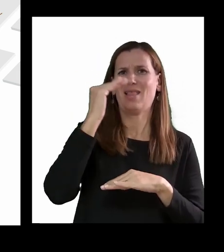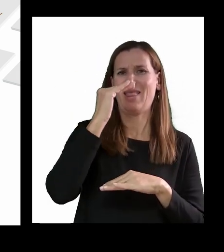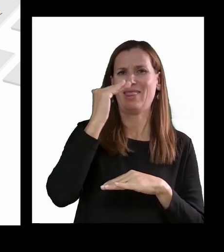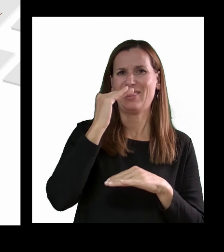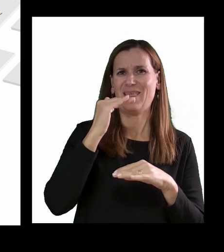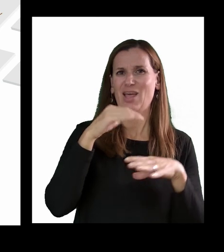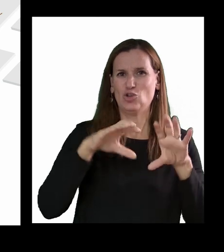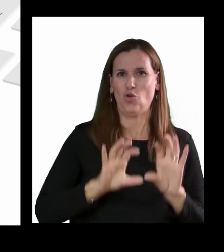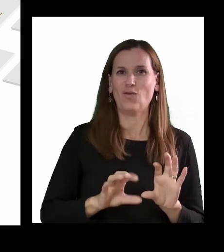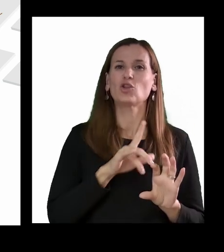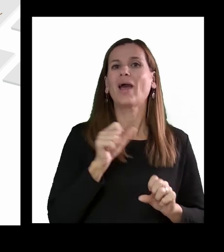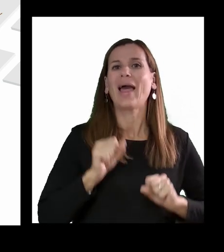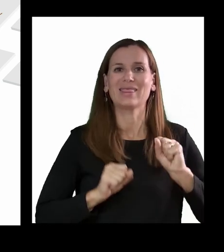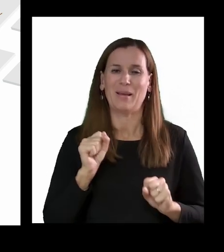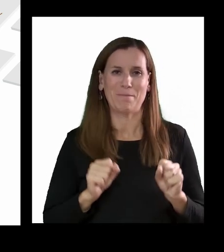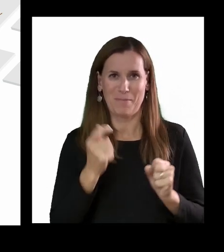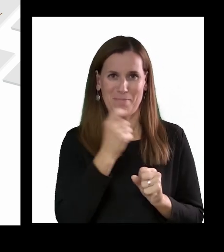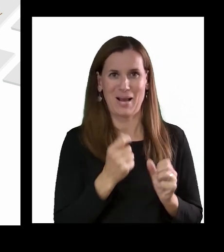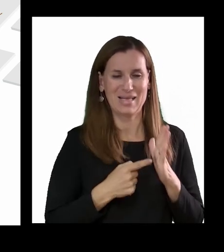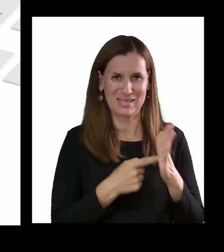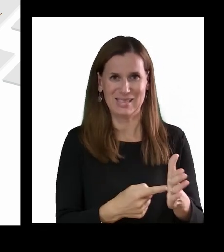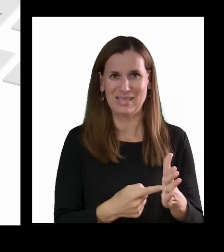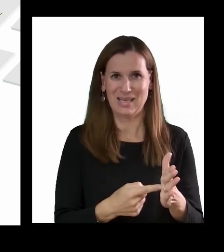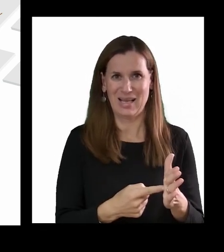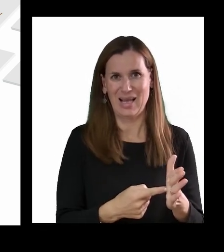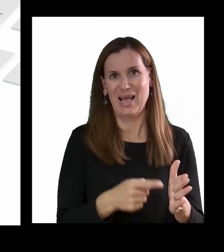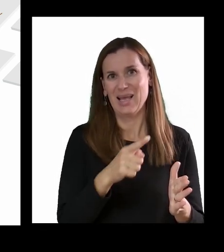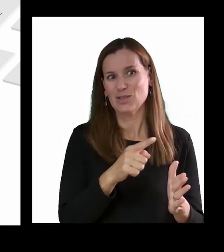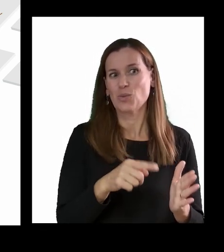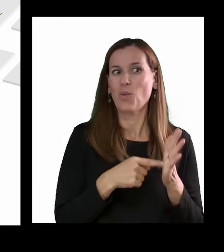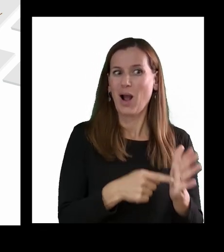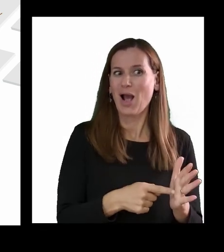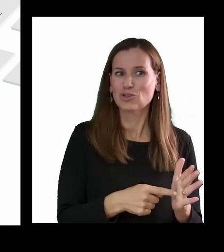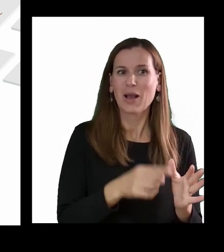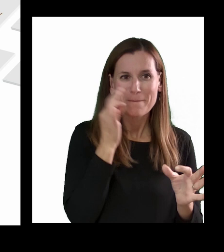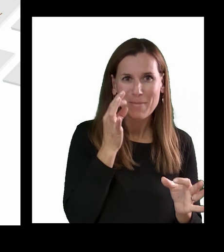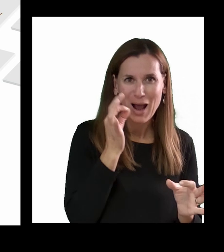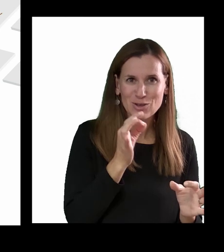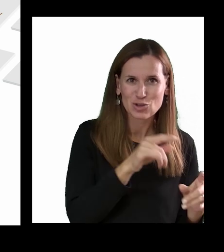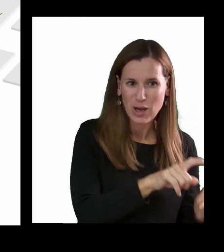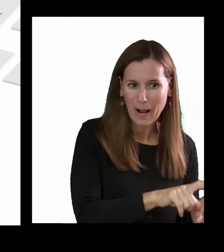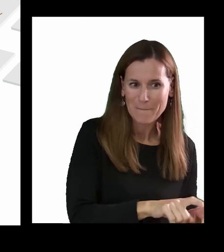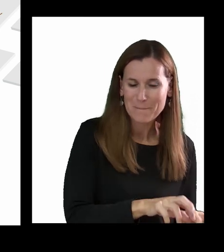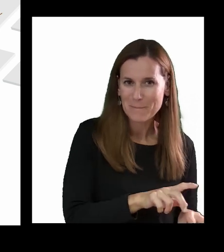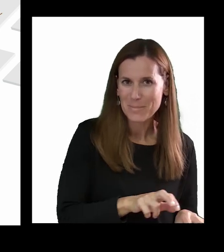in. And while being zoomed in, you see the cat, the cat coming up from this